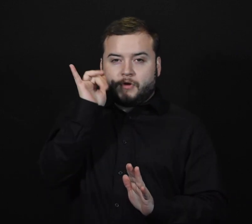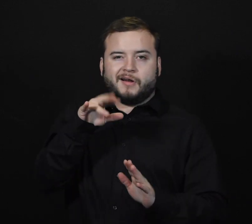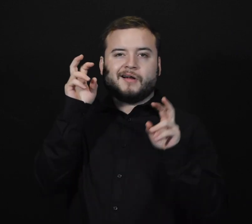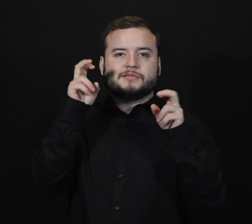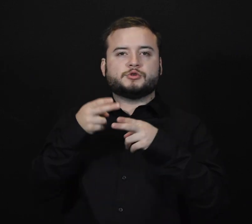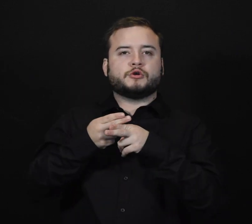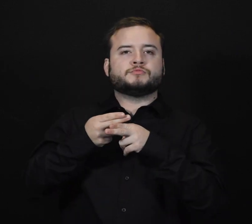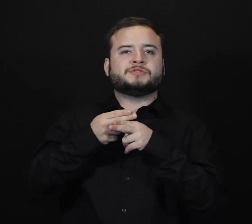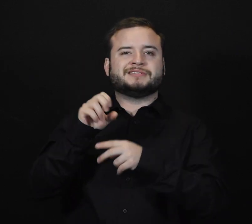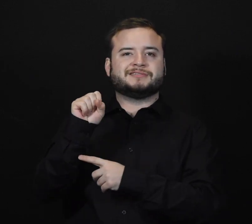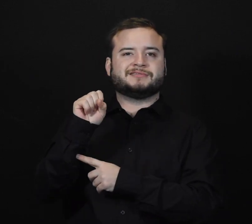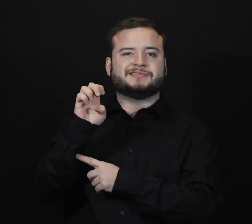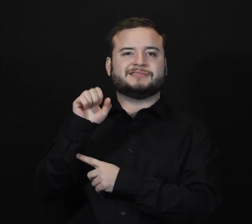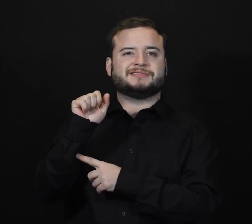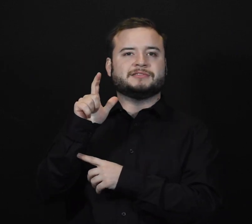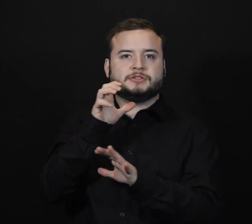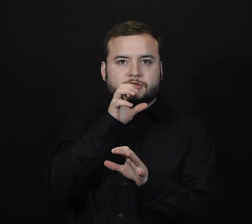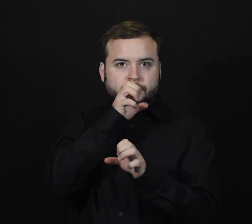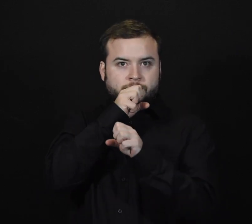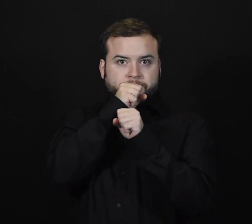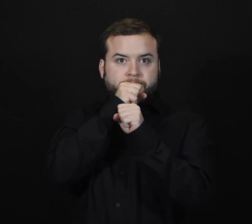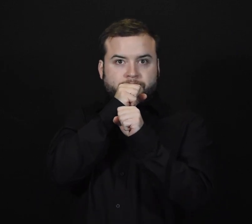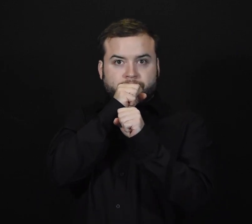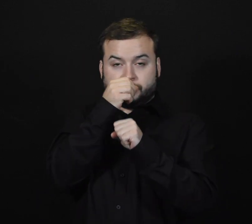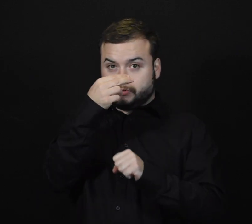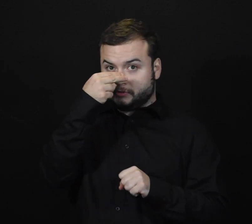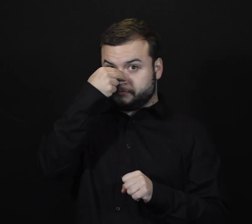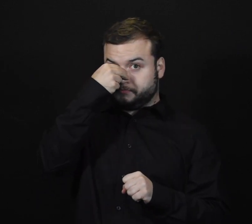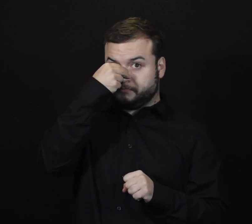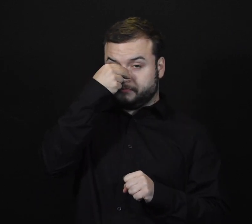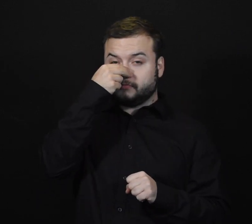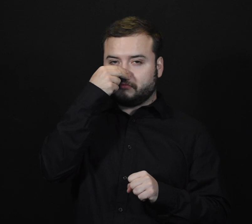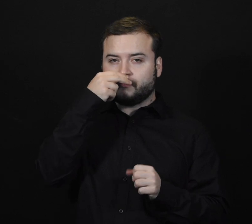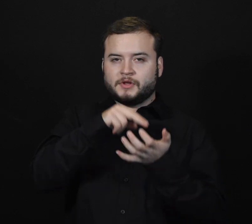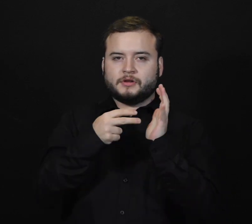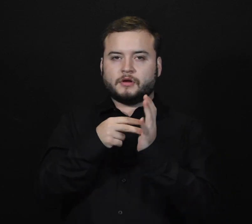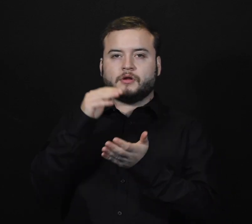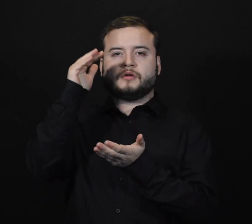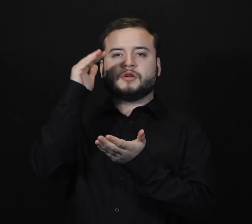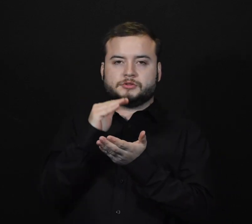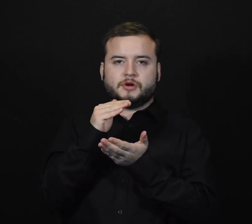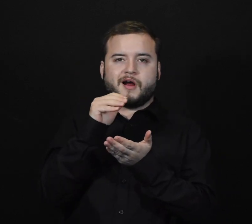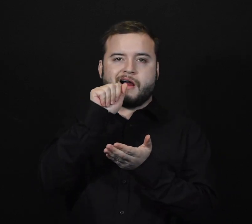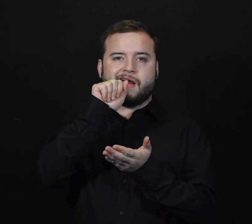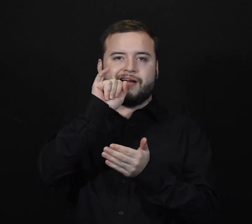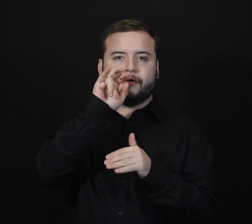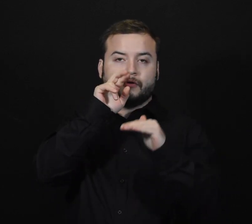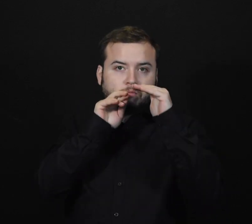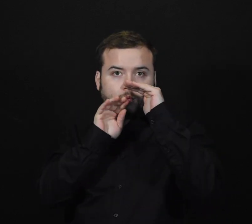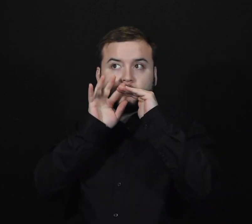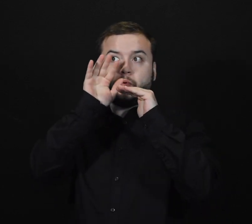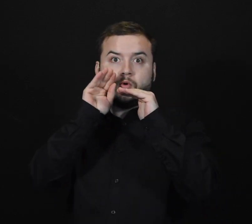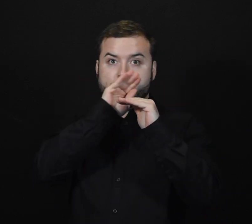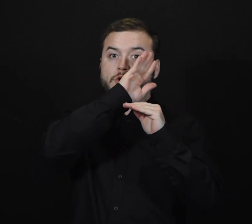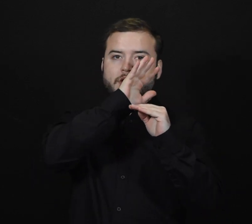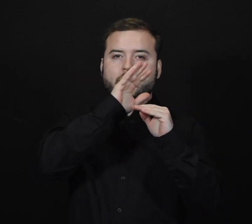That helps create a temporary seal, and will reduce the chances of your glasses